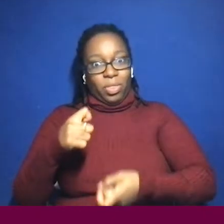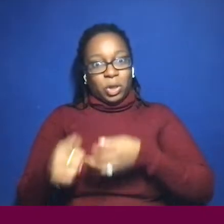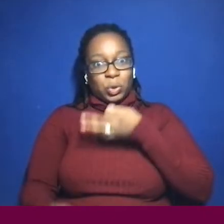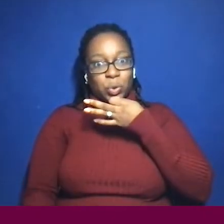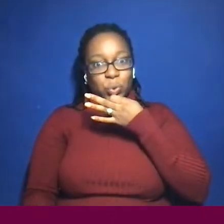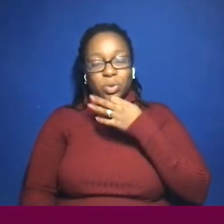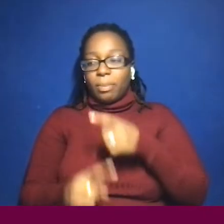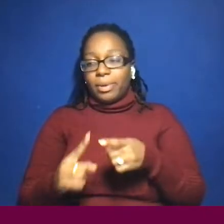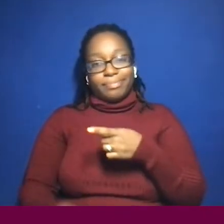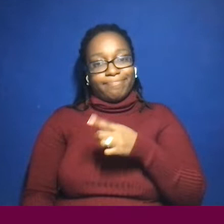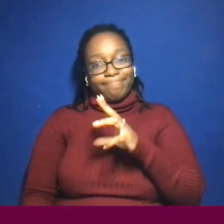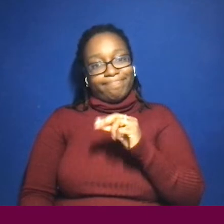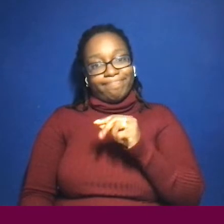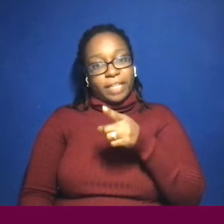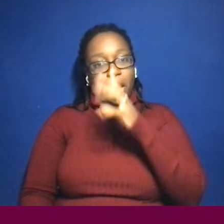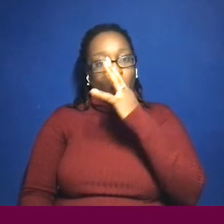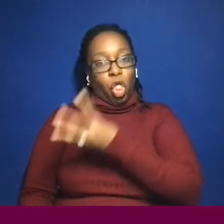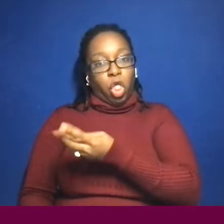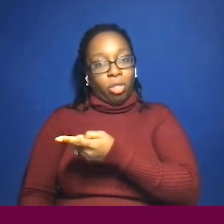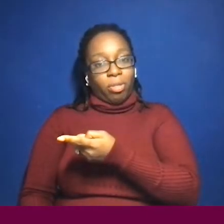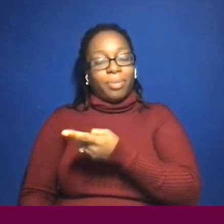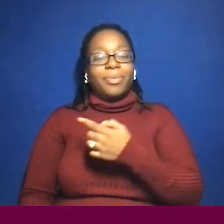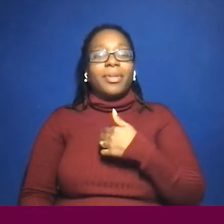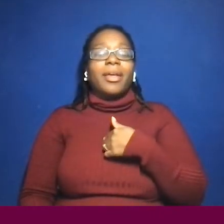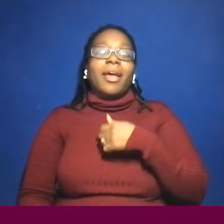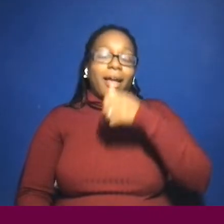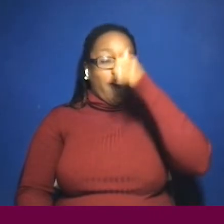were completely left out of the discussion. And I remember interviewing. I spent many,